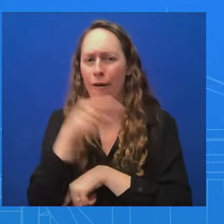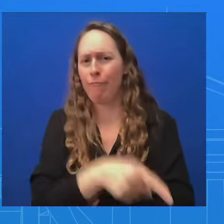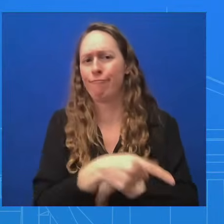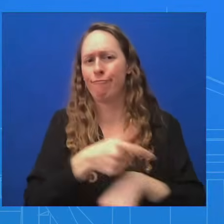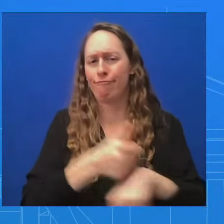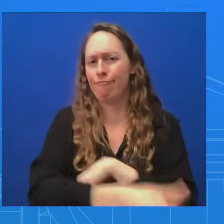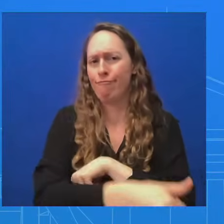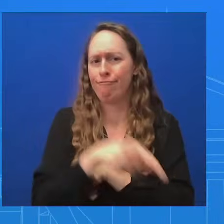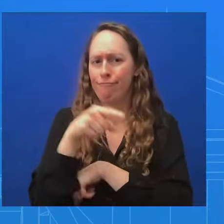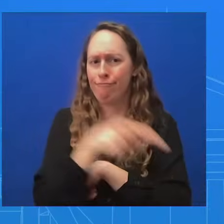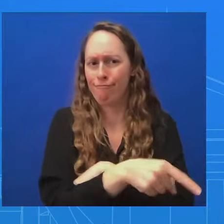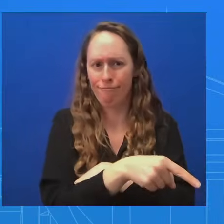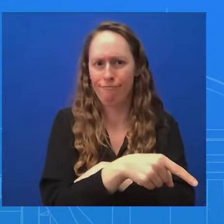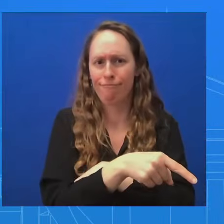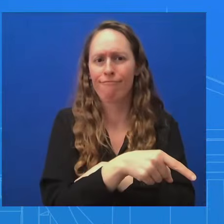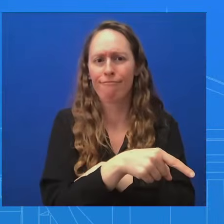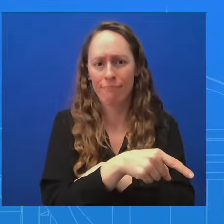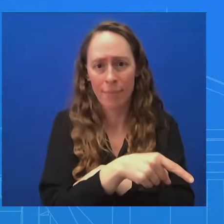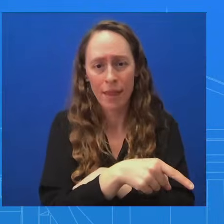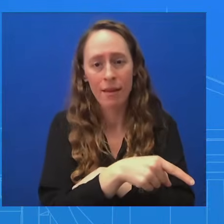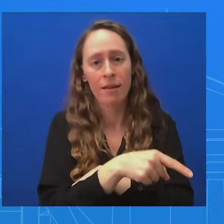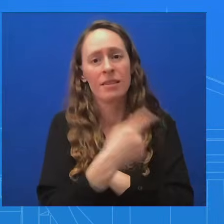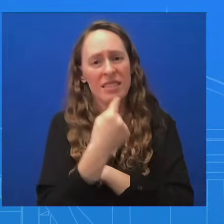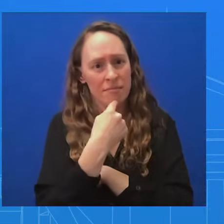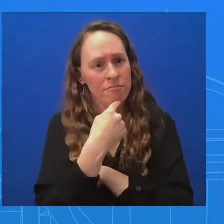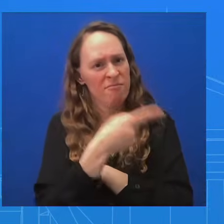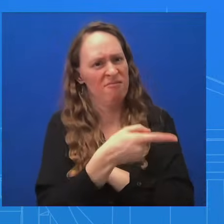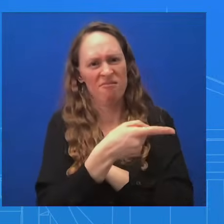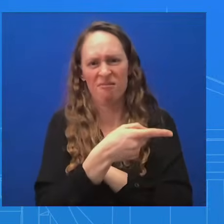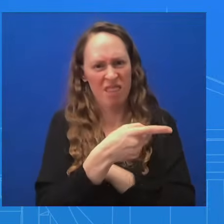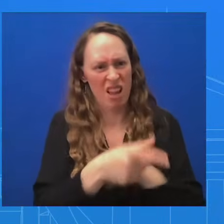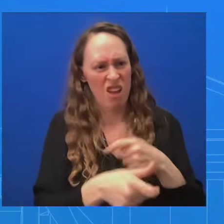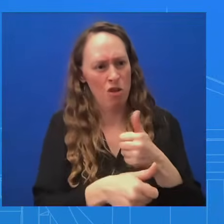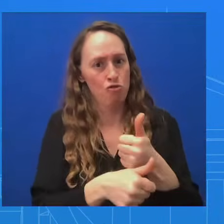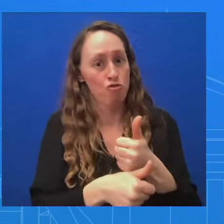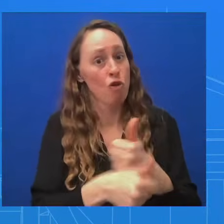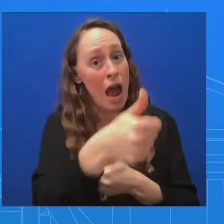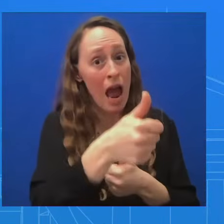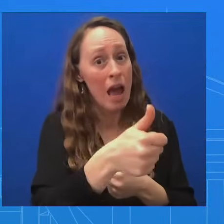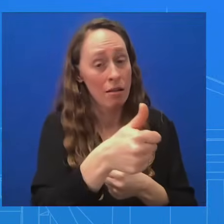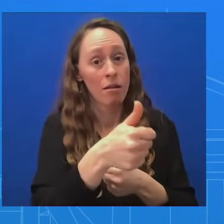Do you think these threats from Kim Jong Un are just the words,